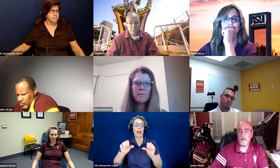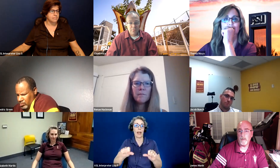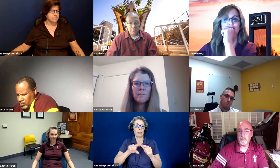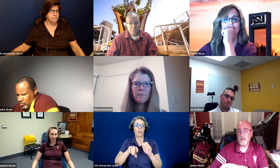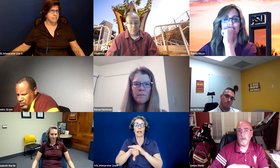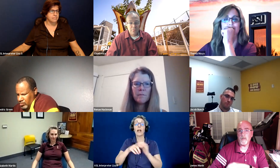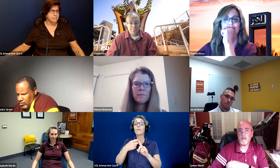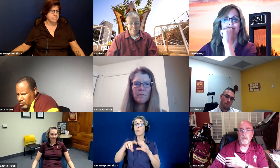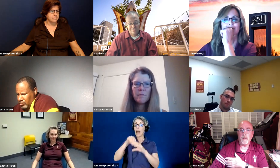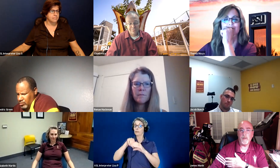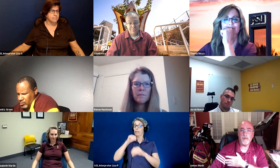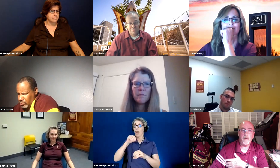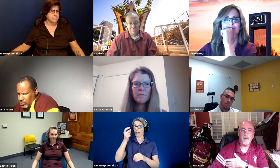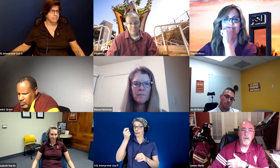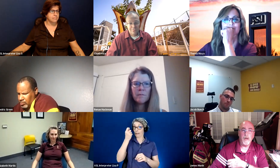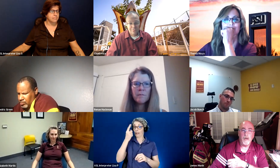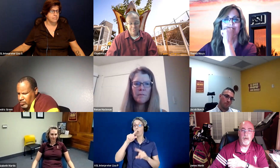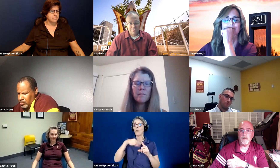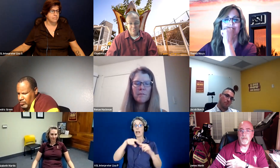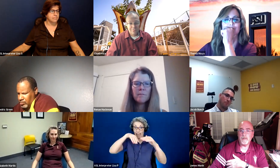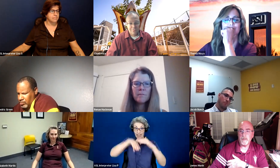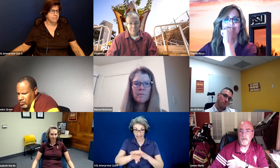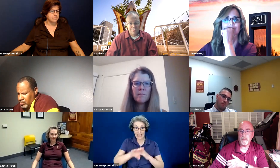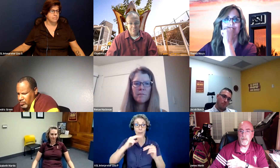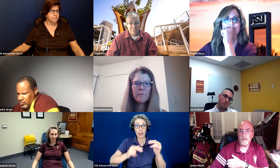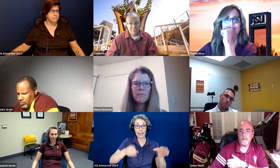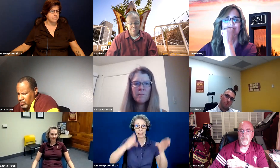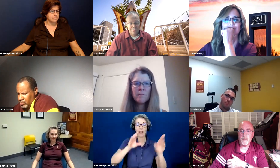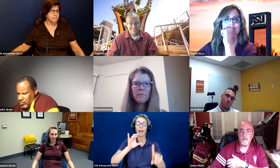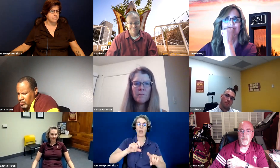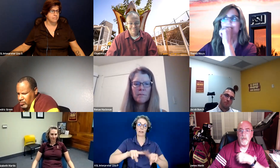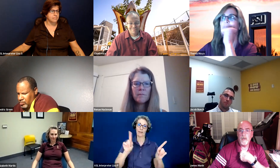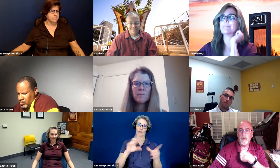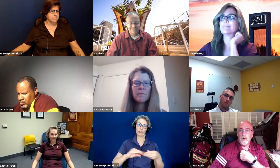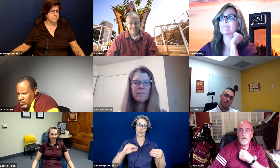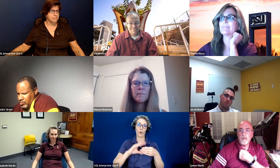Now, once you got inside the buildings that was a very different story.